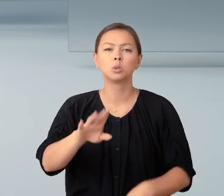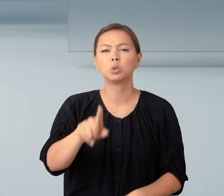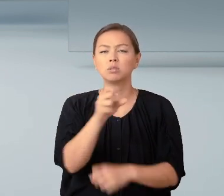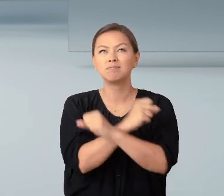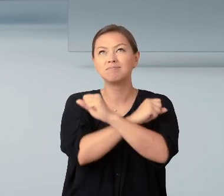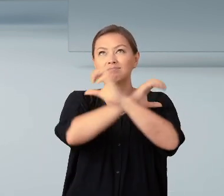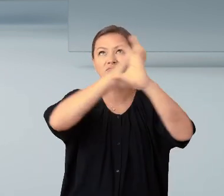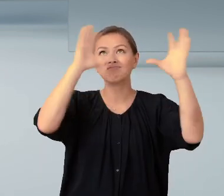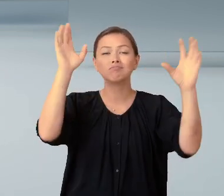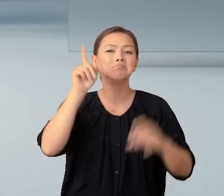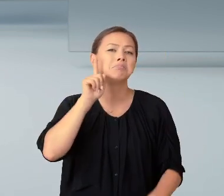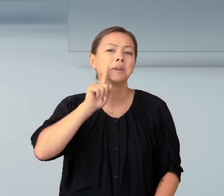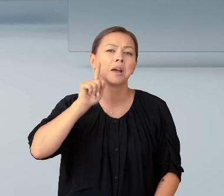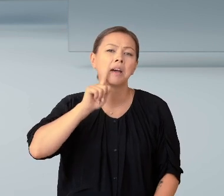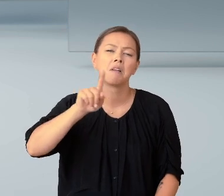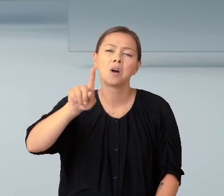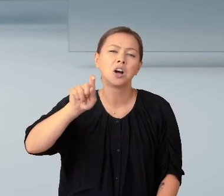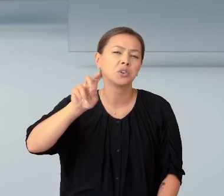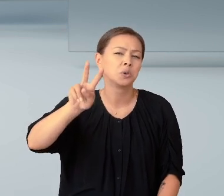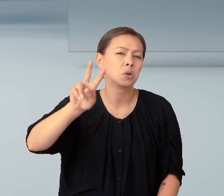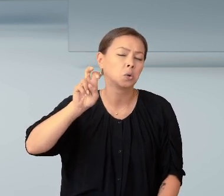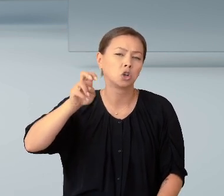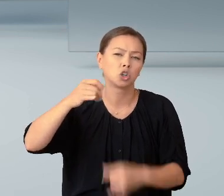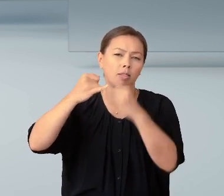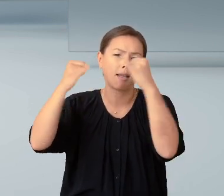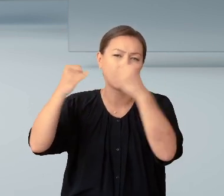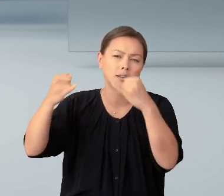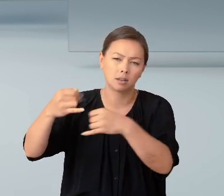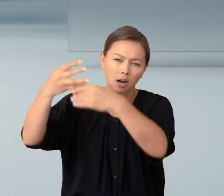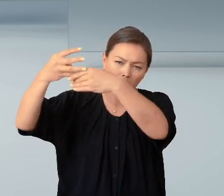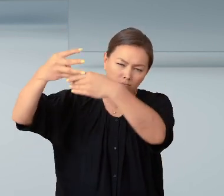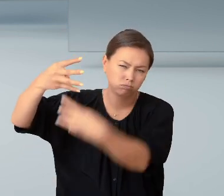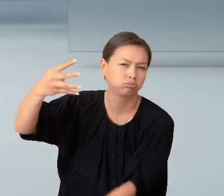if you will, if this was hundreds of lines long, the amount of time